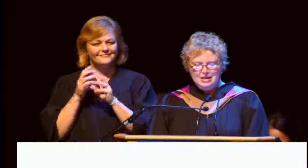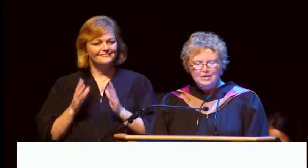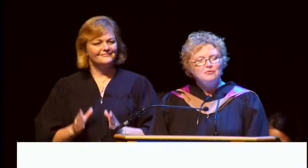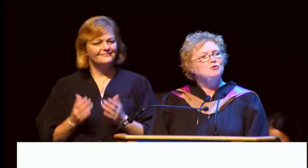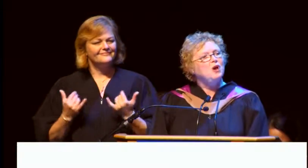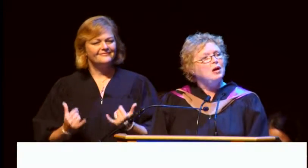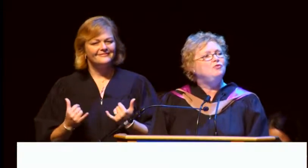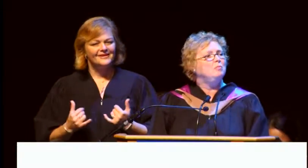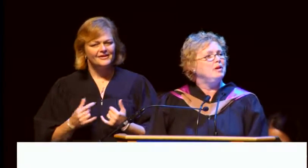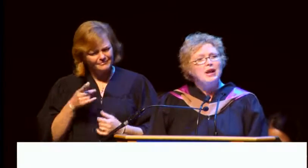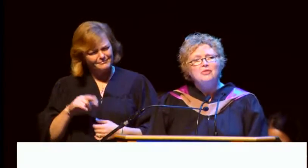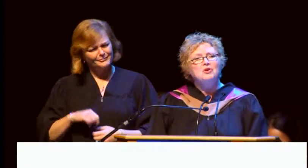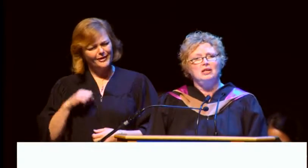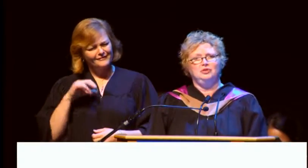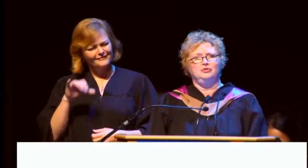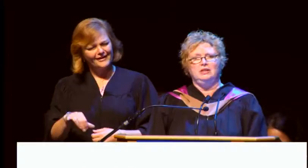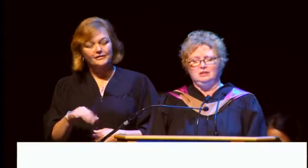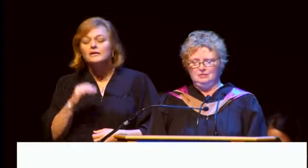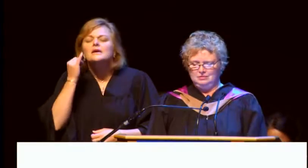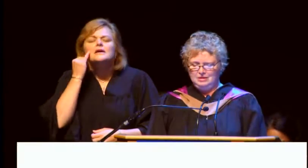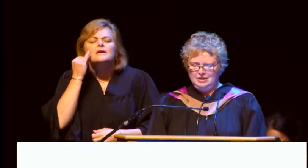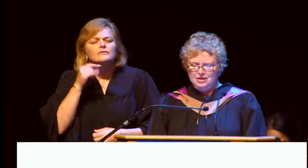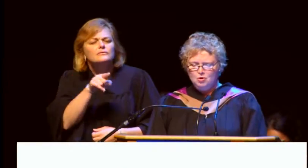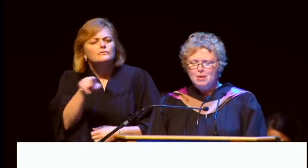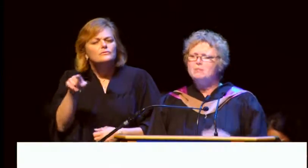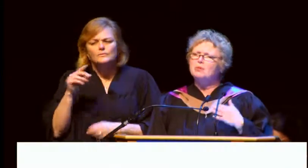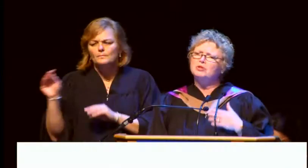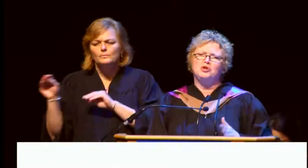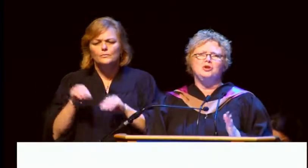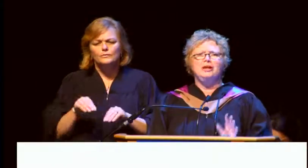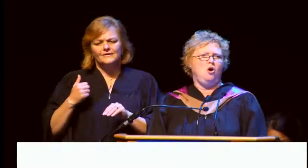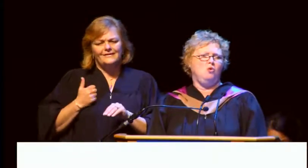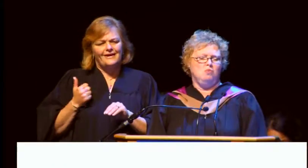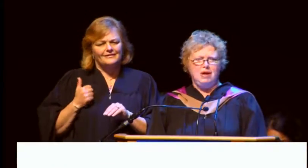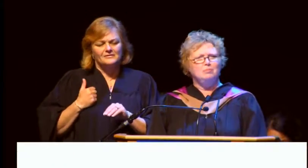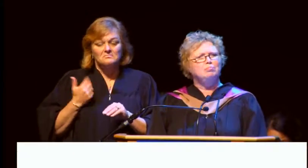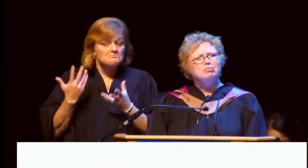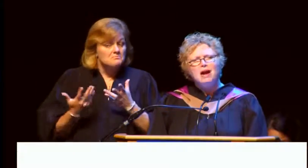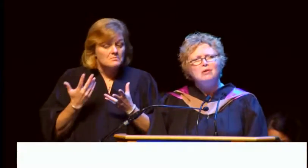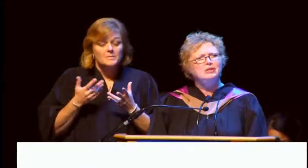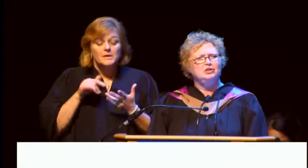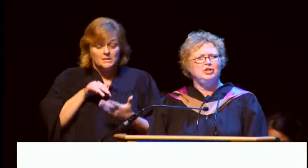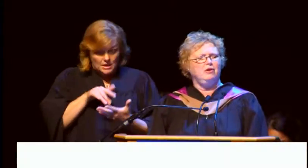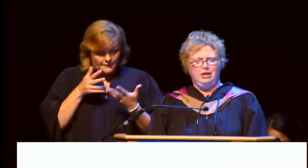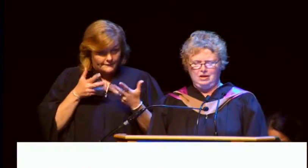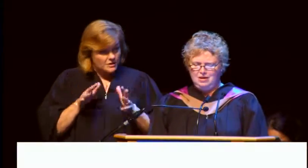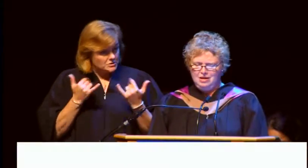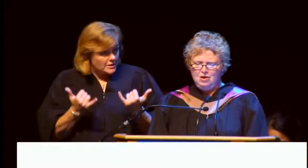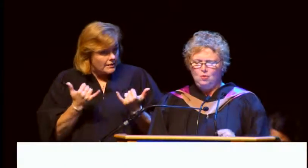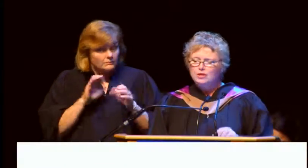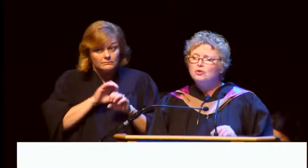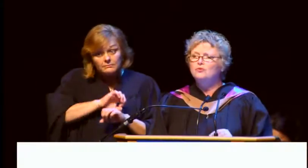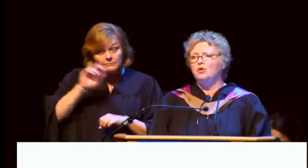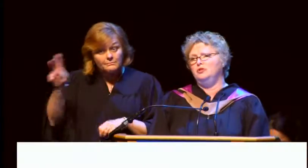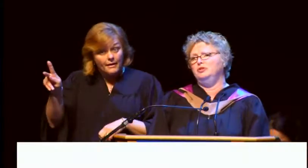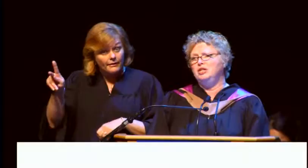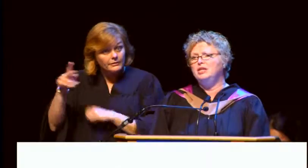IF YOU HAVE COME FROM ANOTHER IS THE, YOU MAY BE RETURNING HOME AND PROUDLY SHARING WHAT YOU HAVE LEARNED HERE.